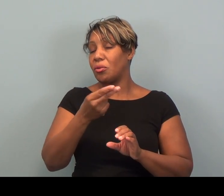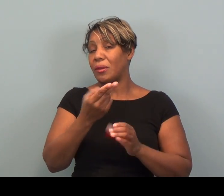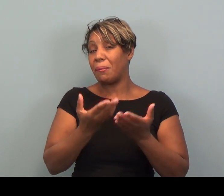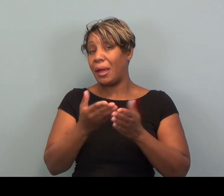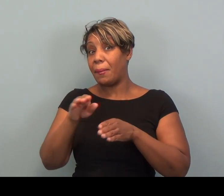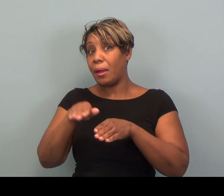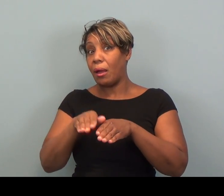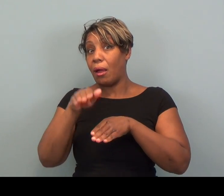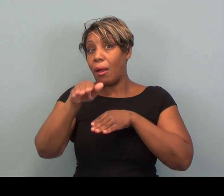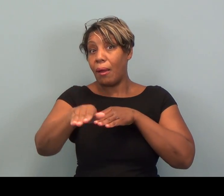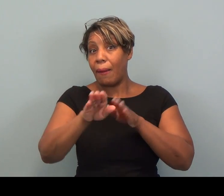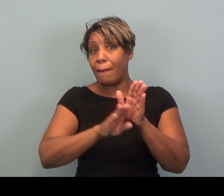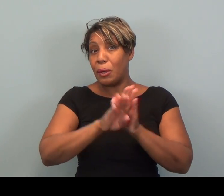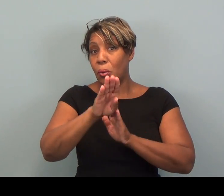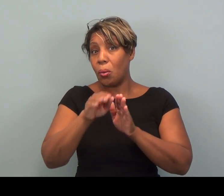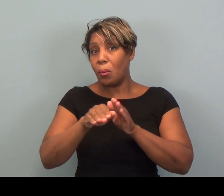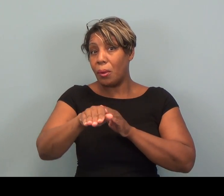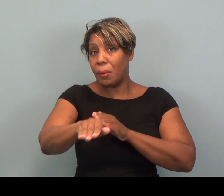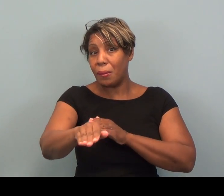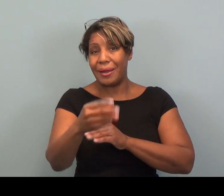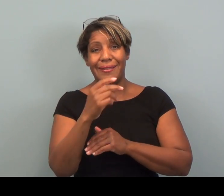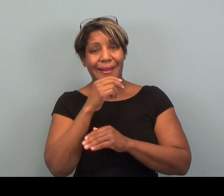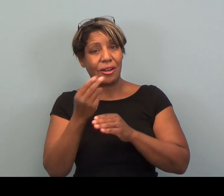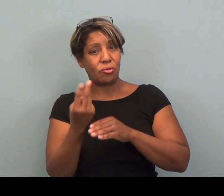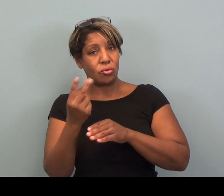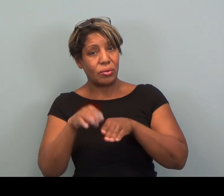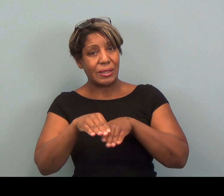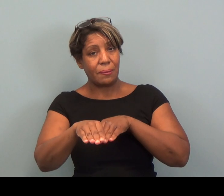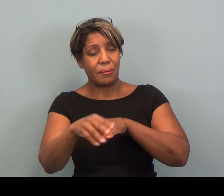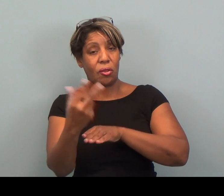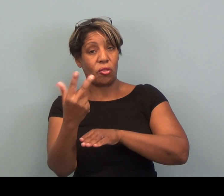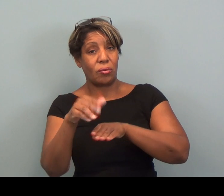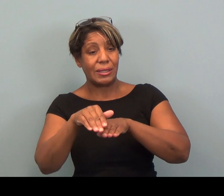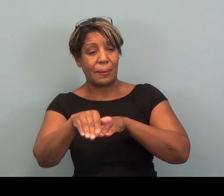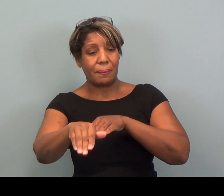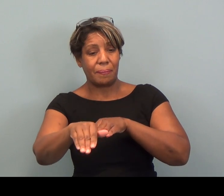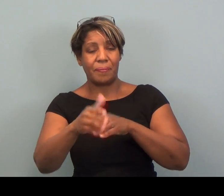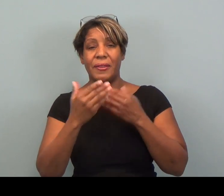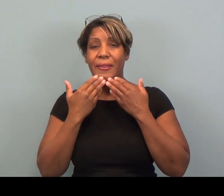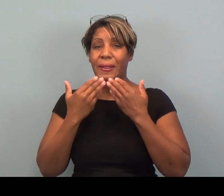you're maybe taking two and a half to three steps ahead. Thank you.